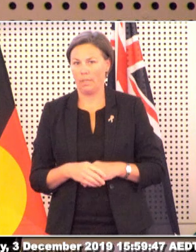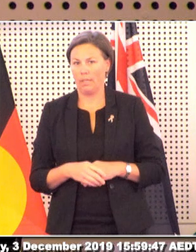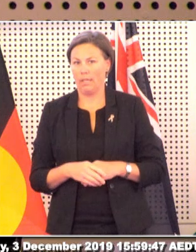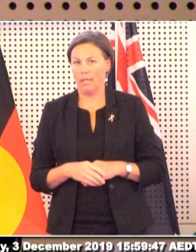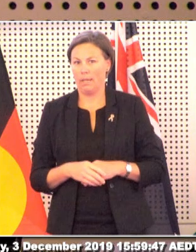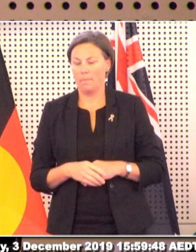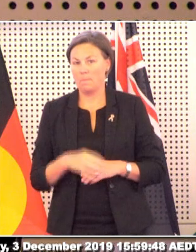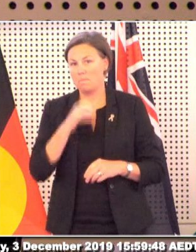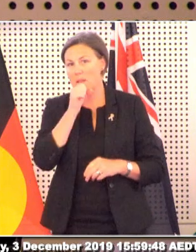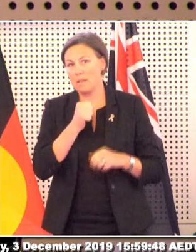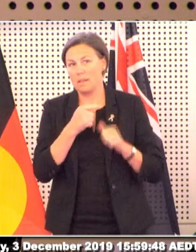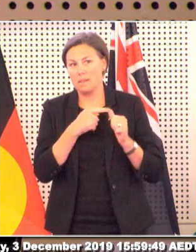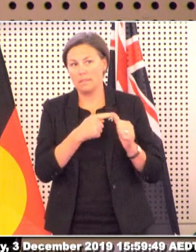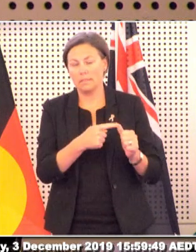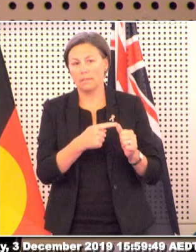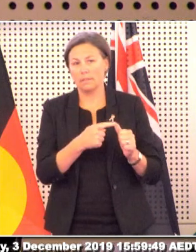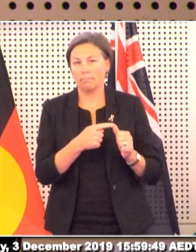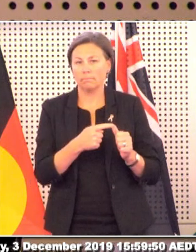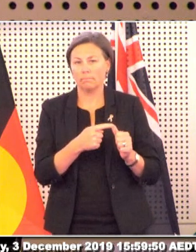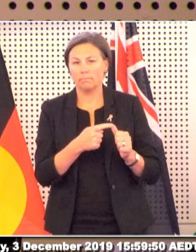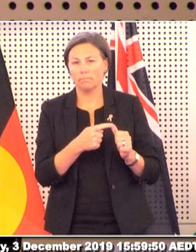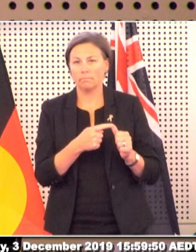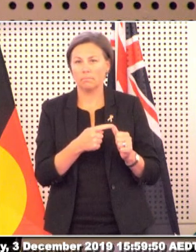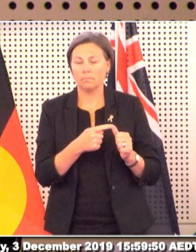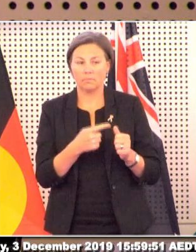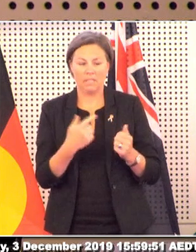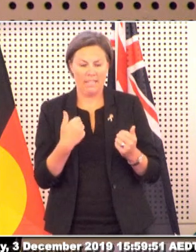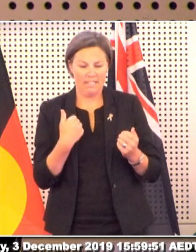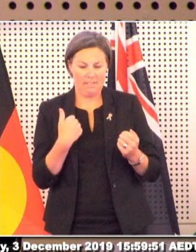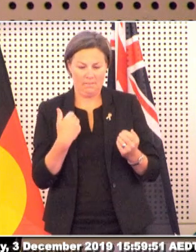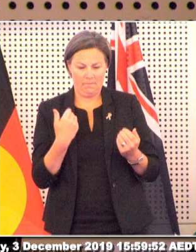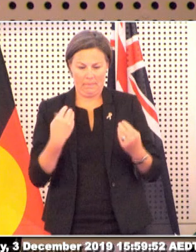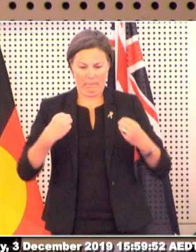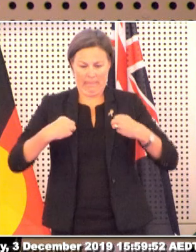I suppose – and I don’t know much about business models but I suppose that